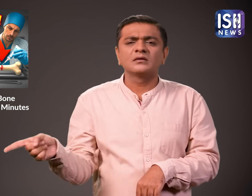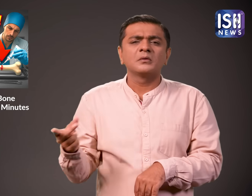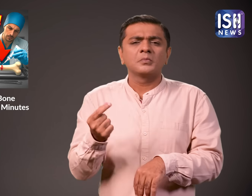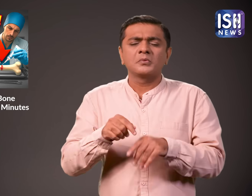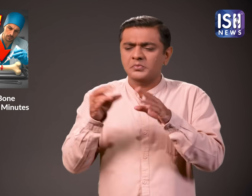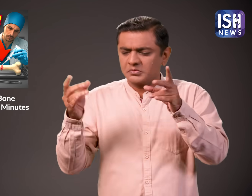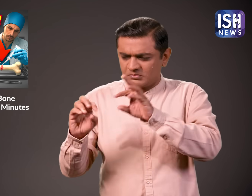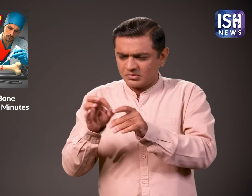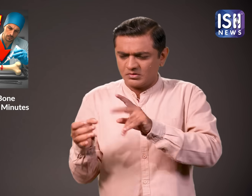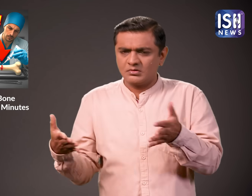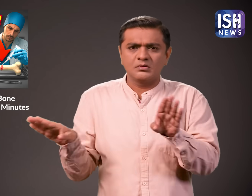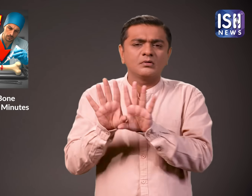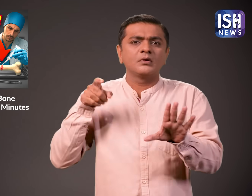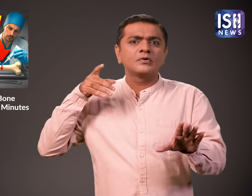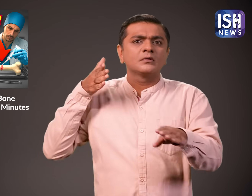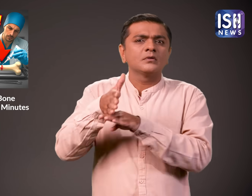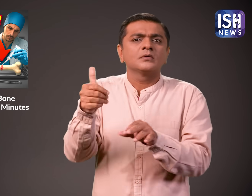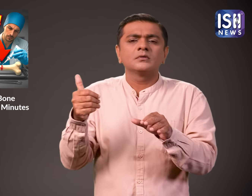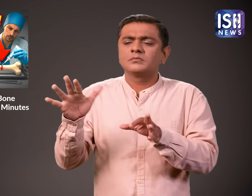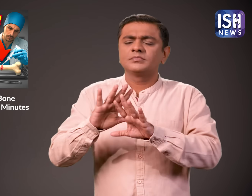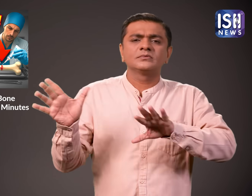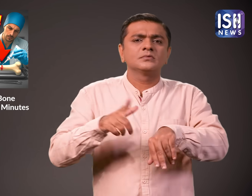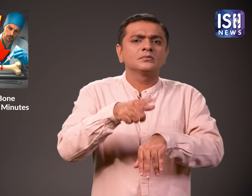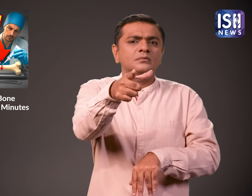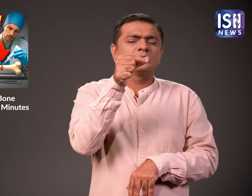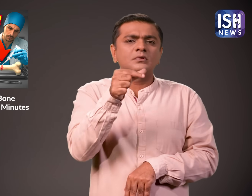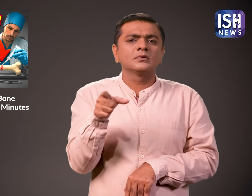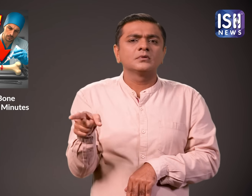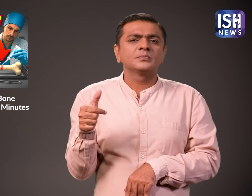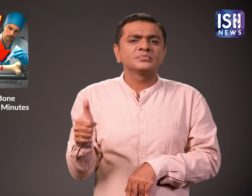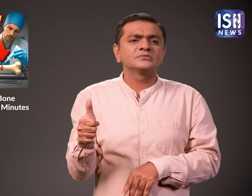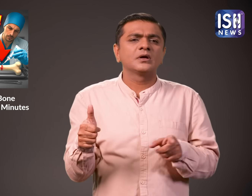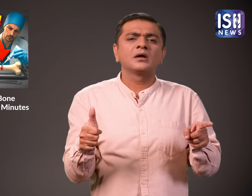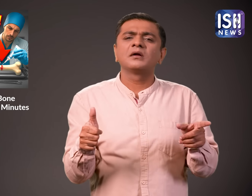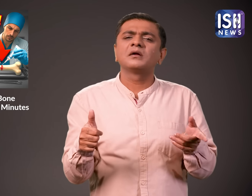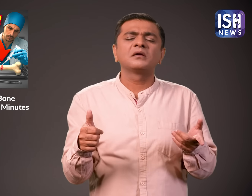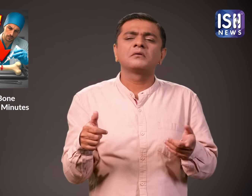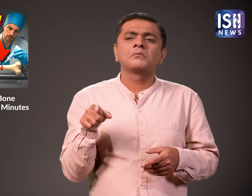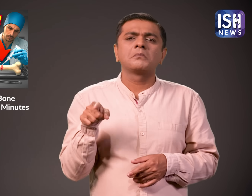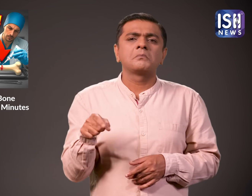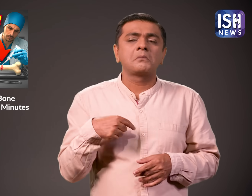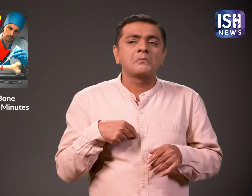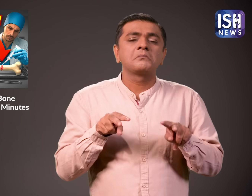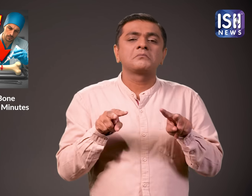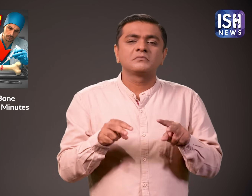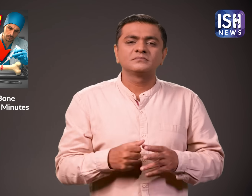Instead, bone glue is more time-efficient and carries a lower risk of infection.